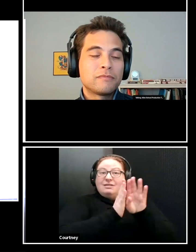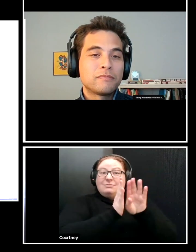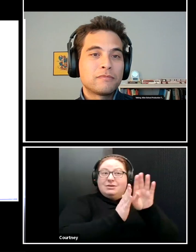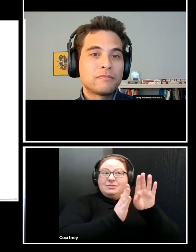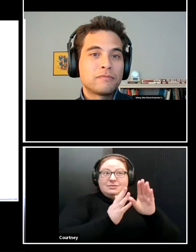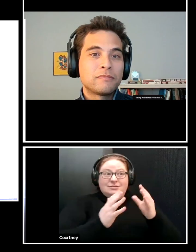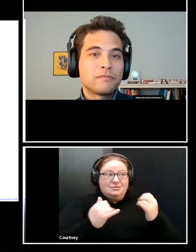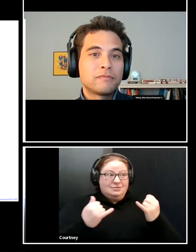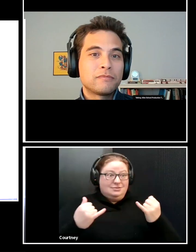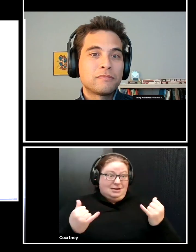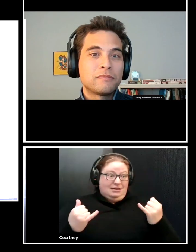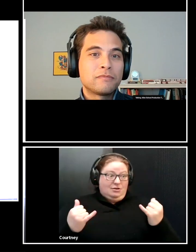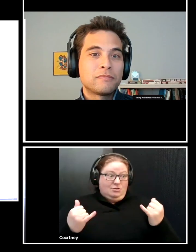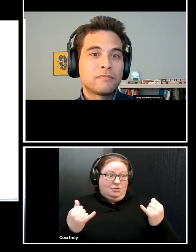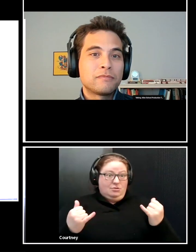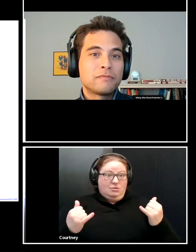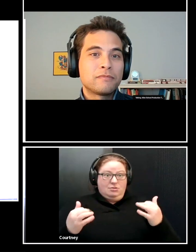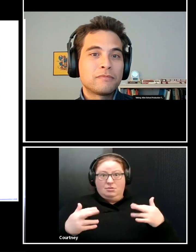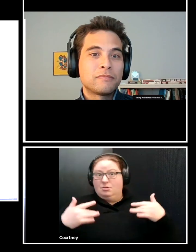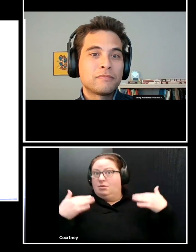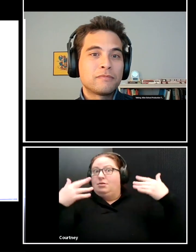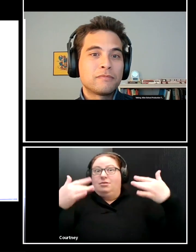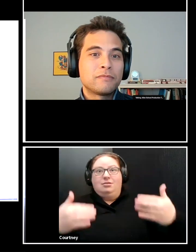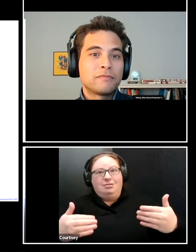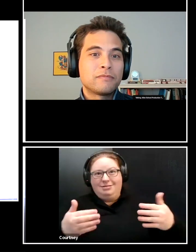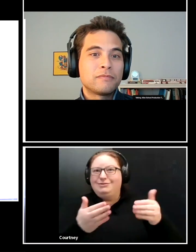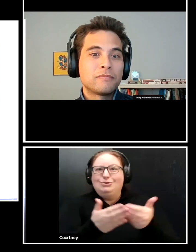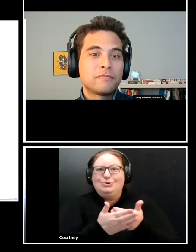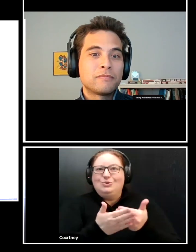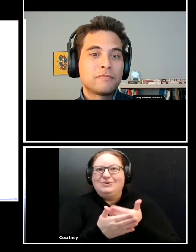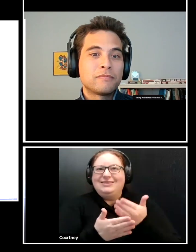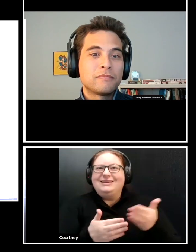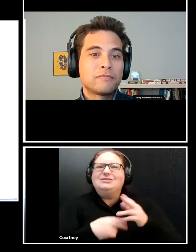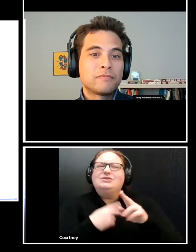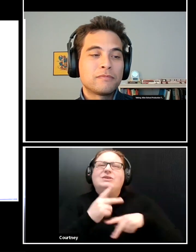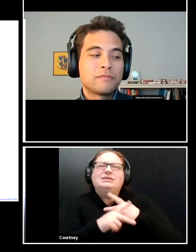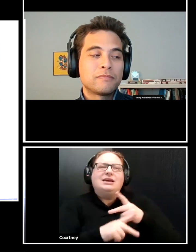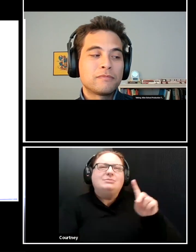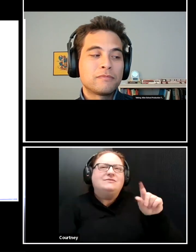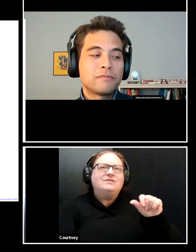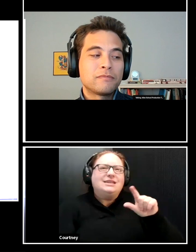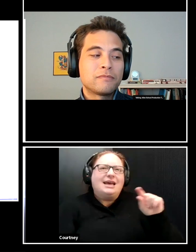moving on to entire new things. So, I mean the the types of data sets that we're talking about over